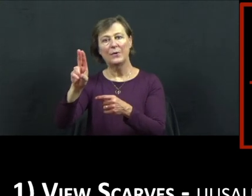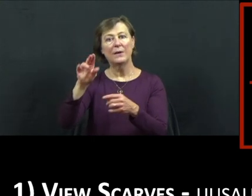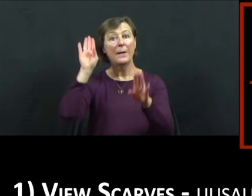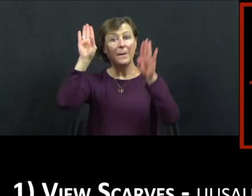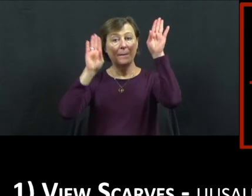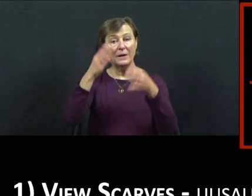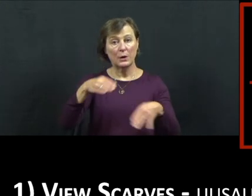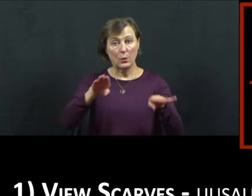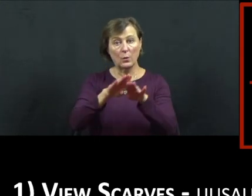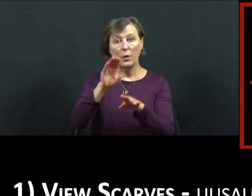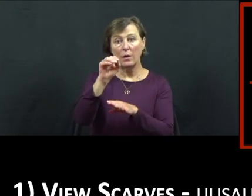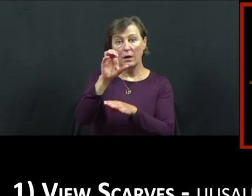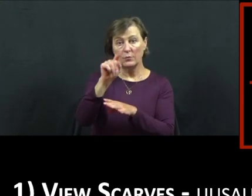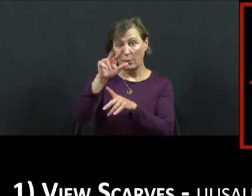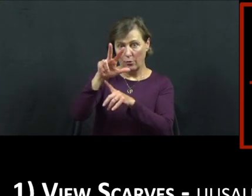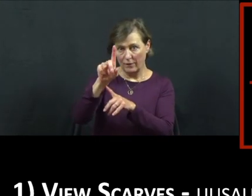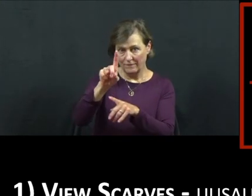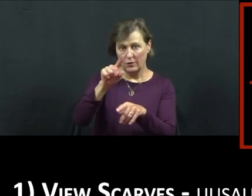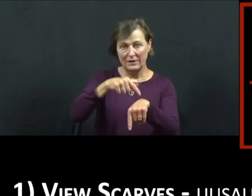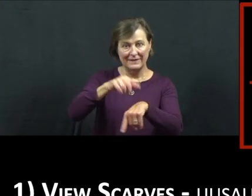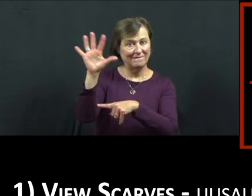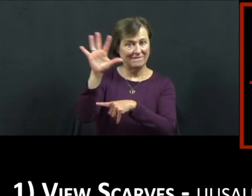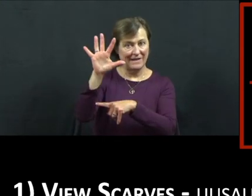at 5 pm.